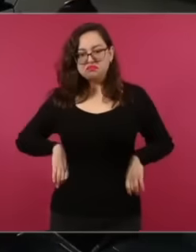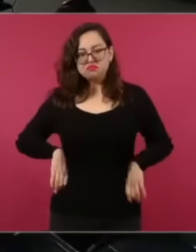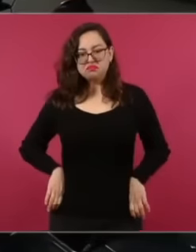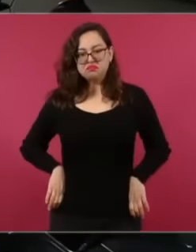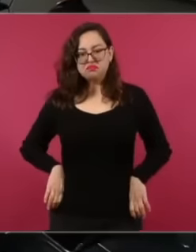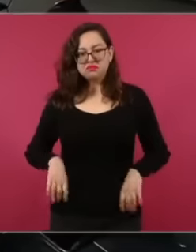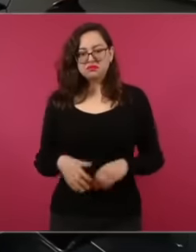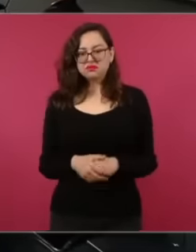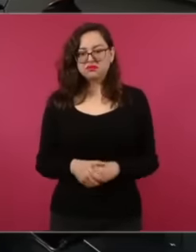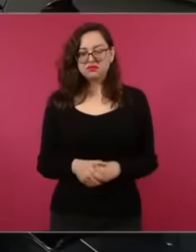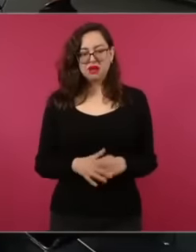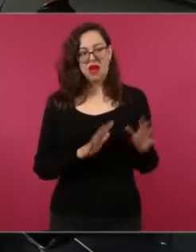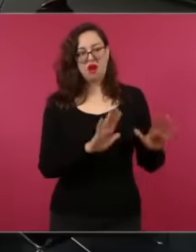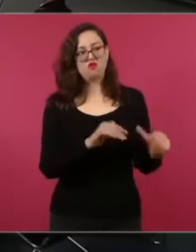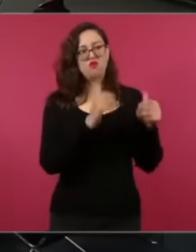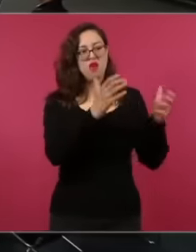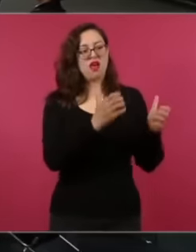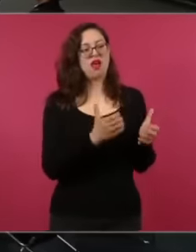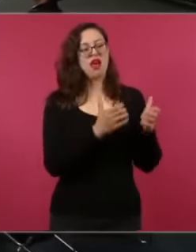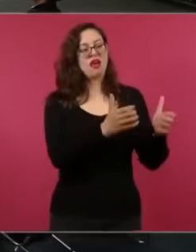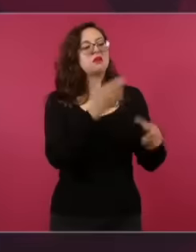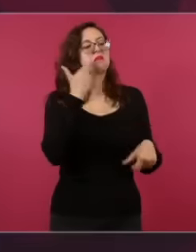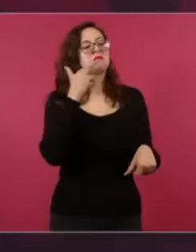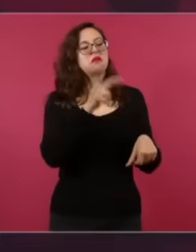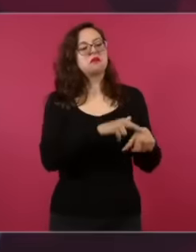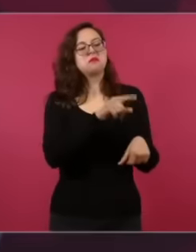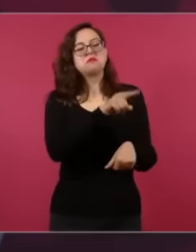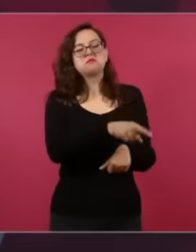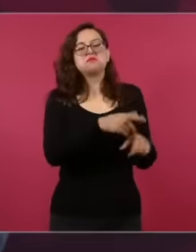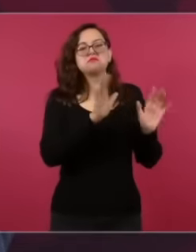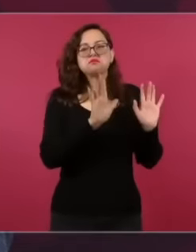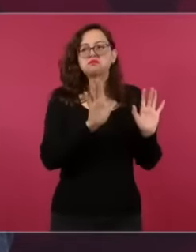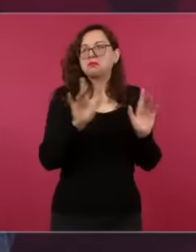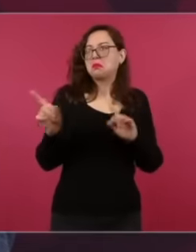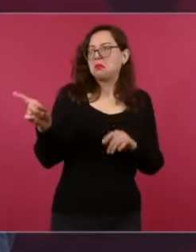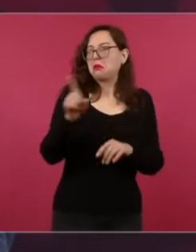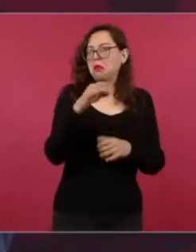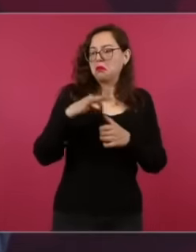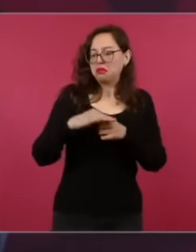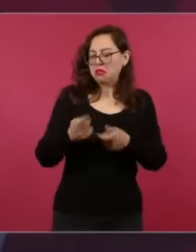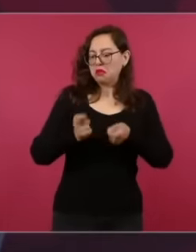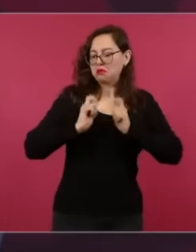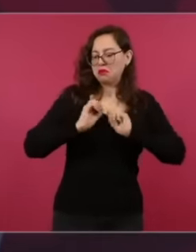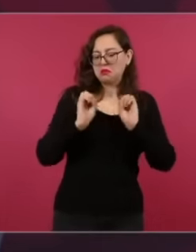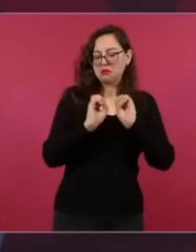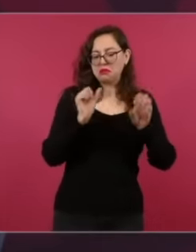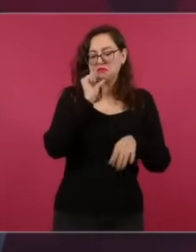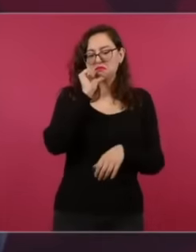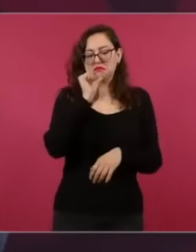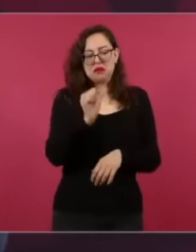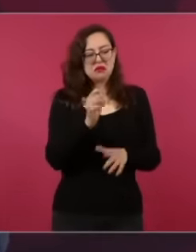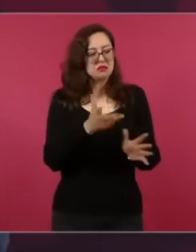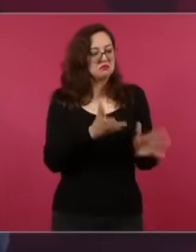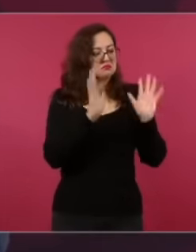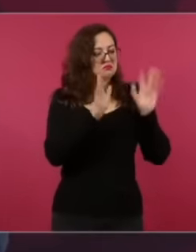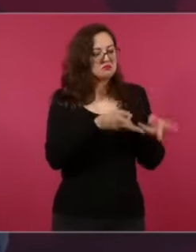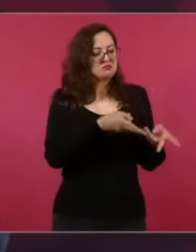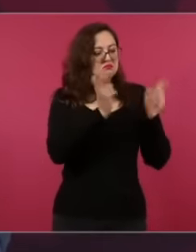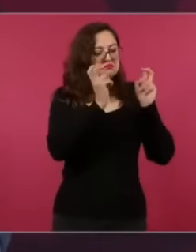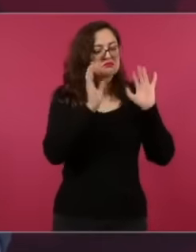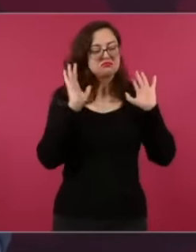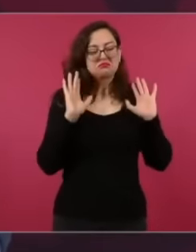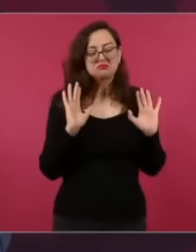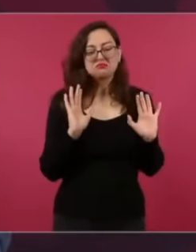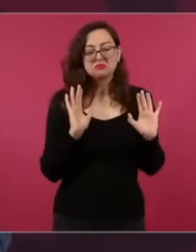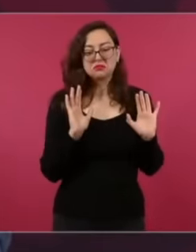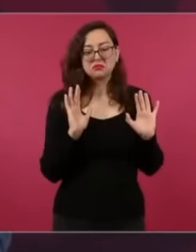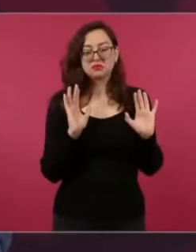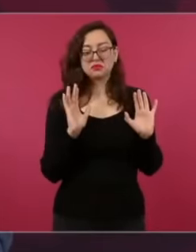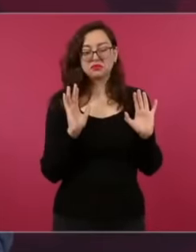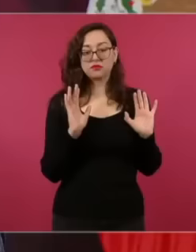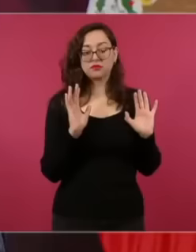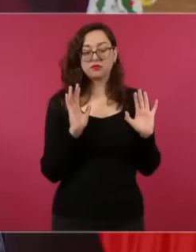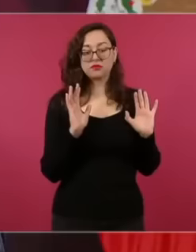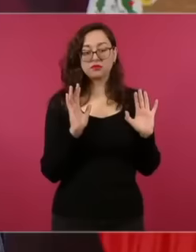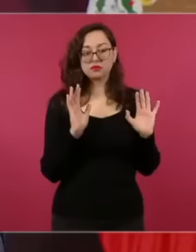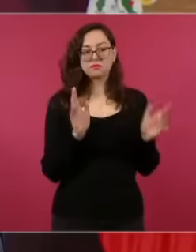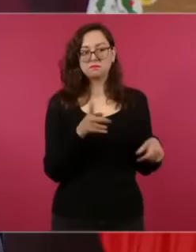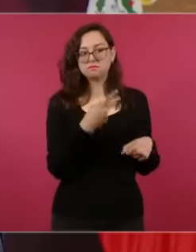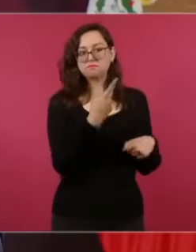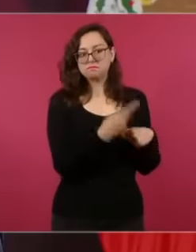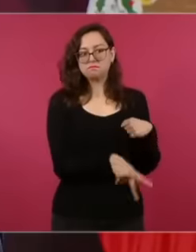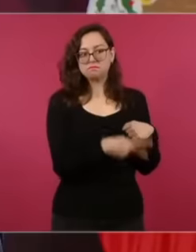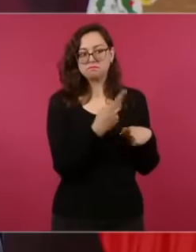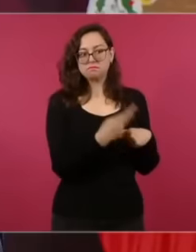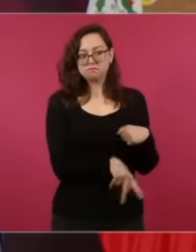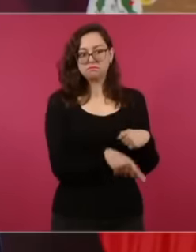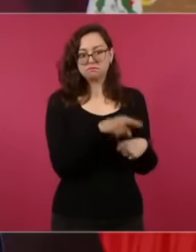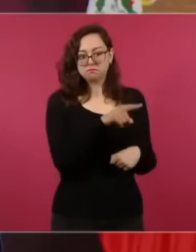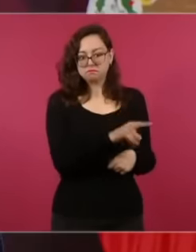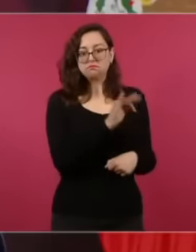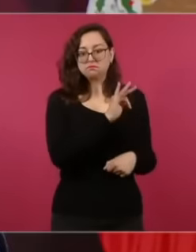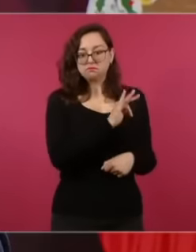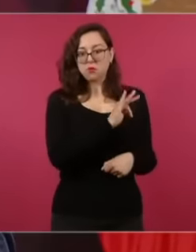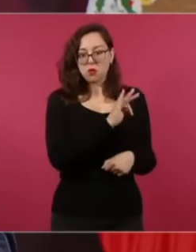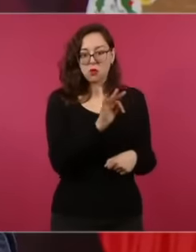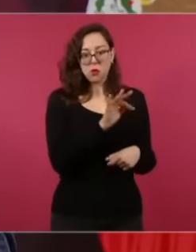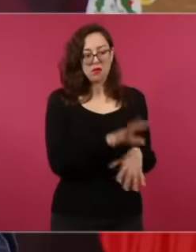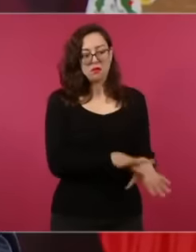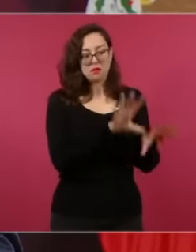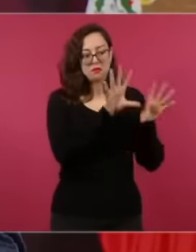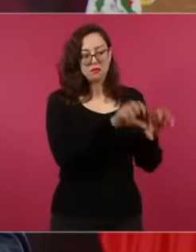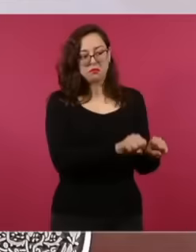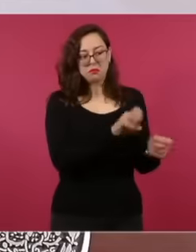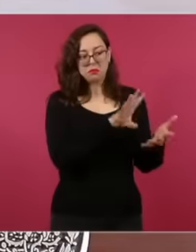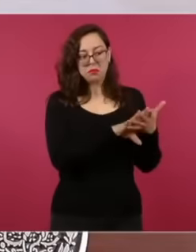careless and In addition, he was previously at greater risk of being caught